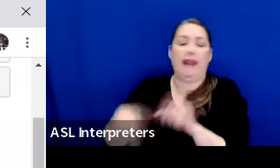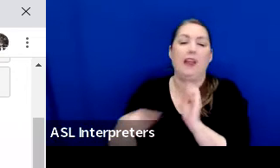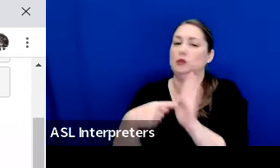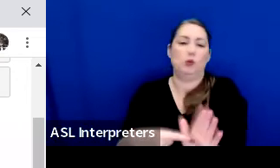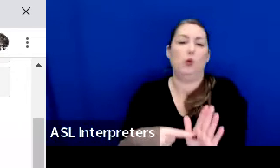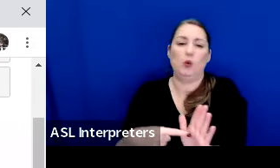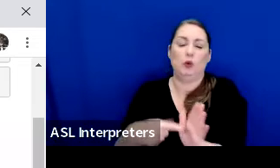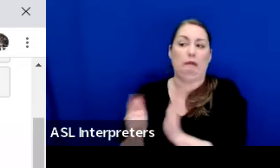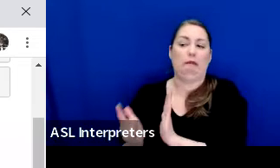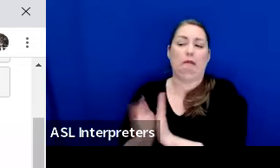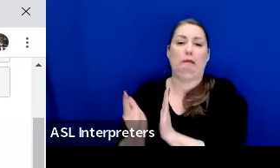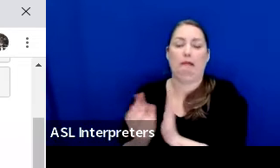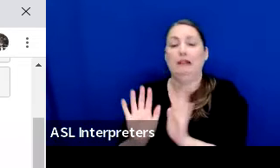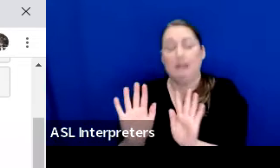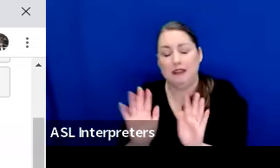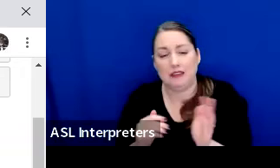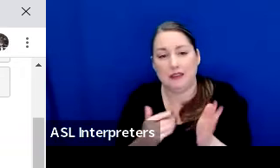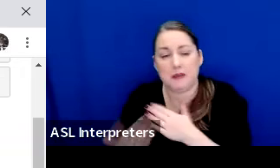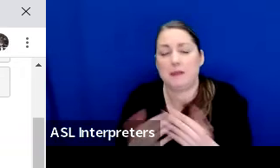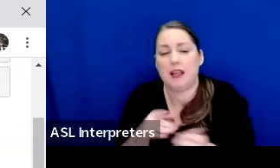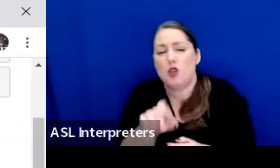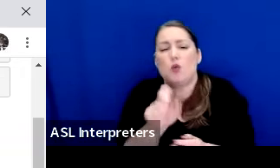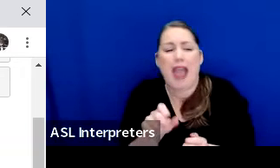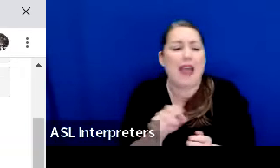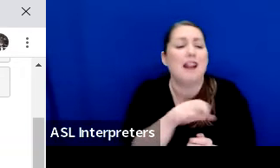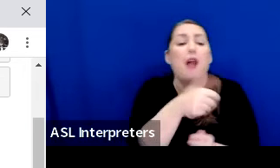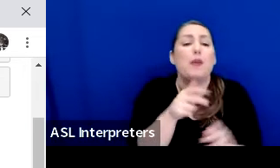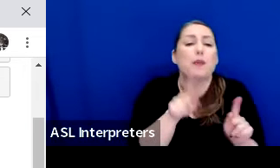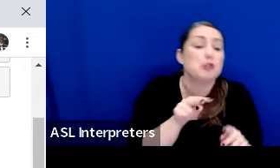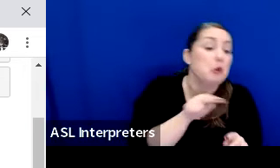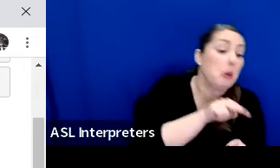maybe one of you guys can show each others without telling anyone. But I'm doing the part that won't break the law,